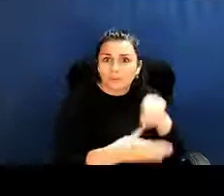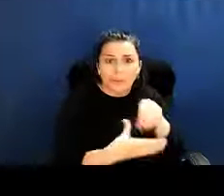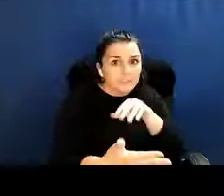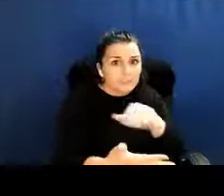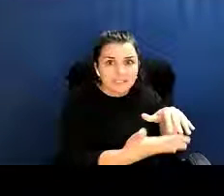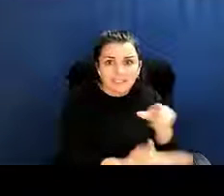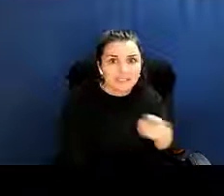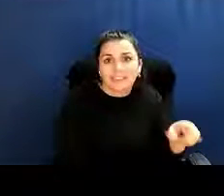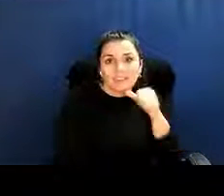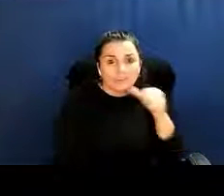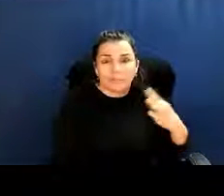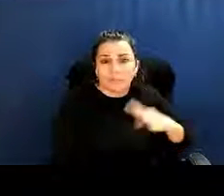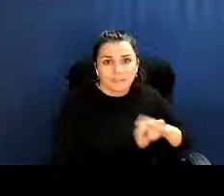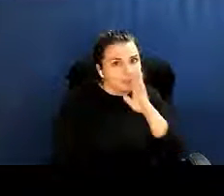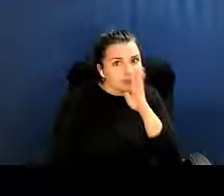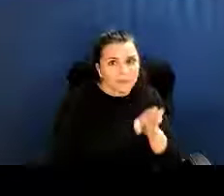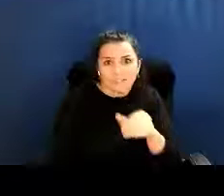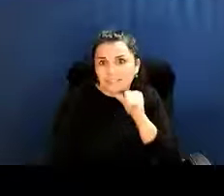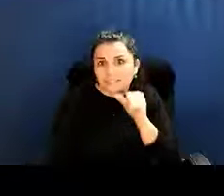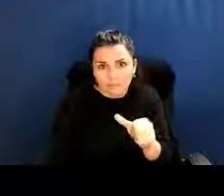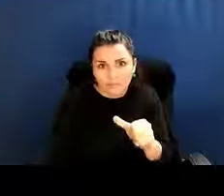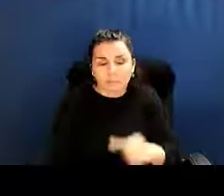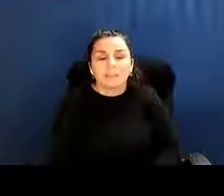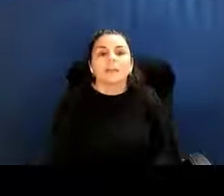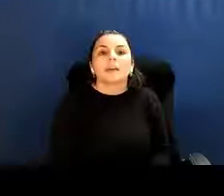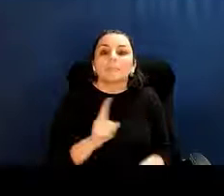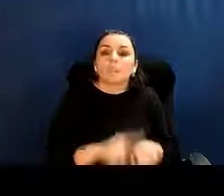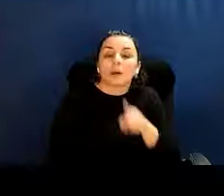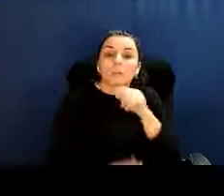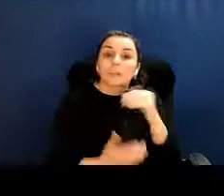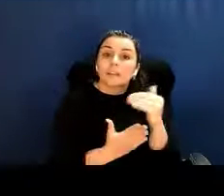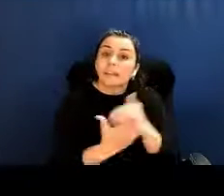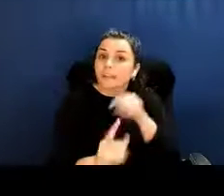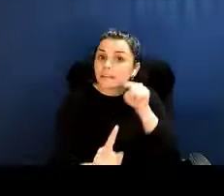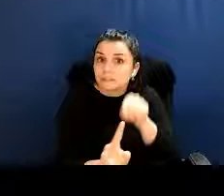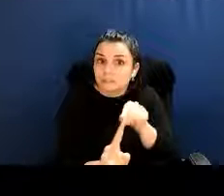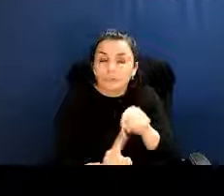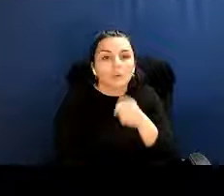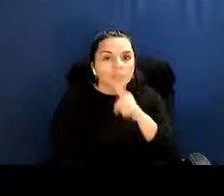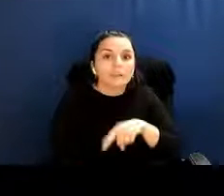So the takeaway here is that with a risk-benefit assessment the goal is balance.